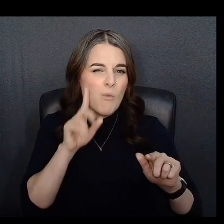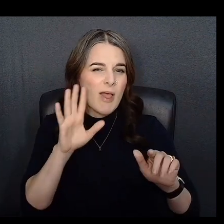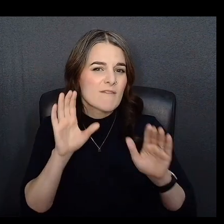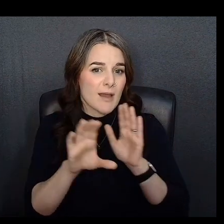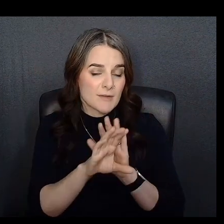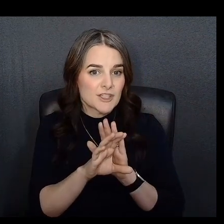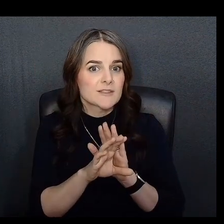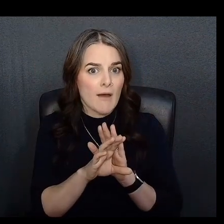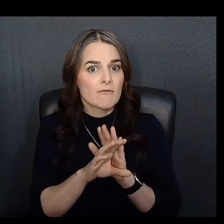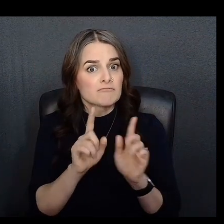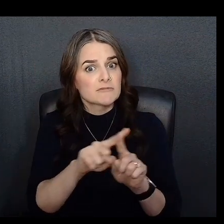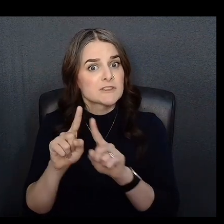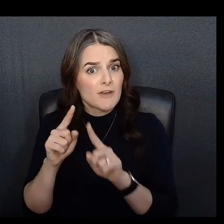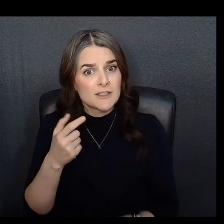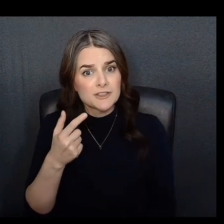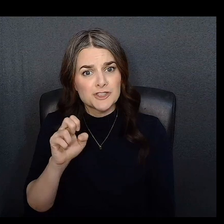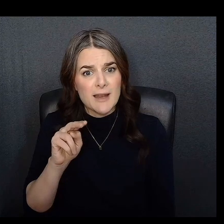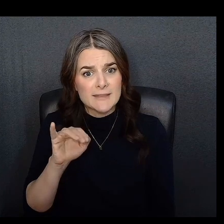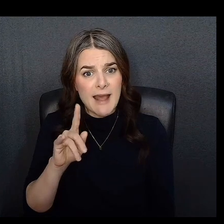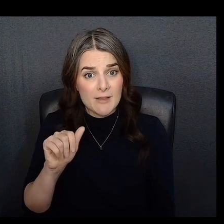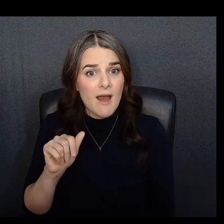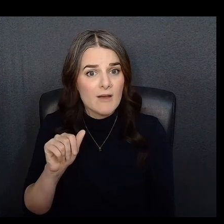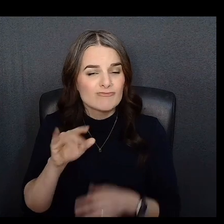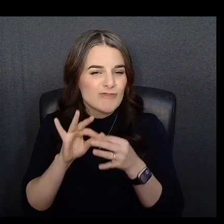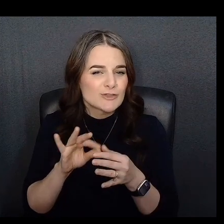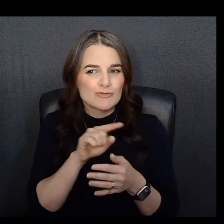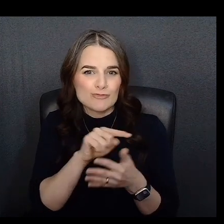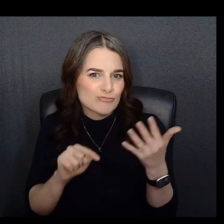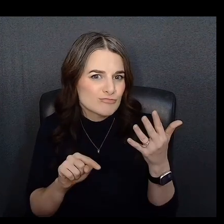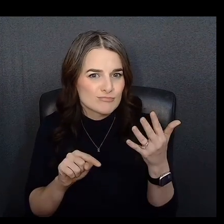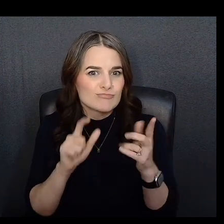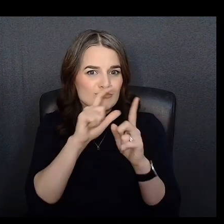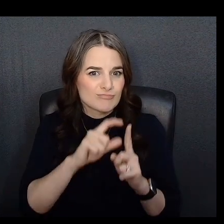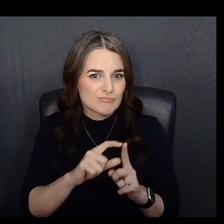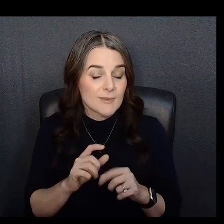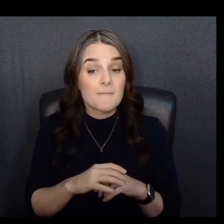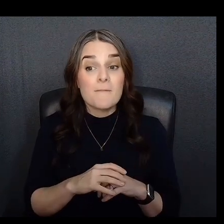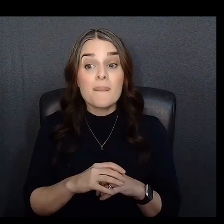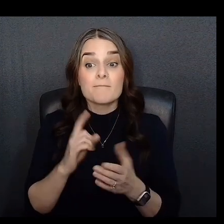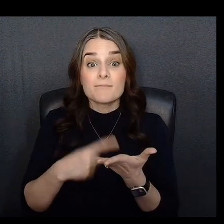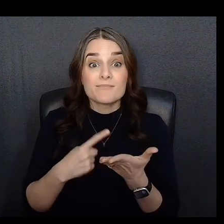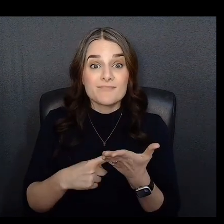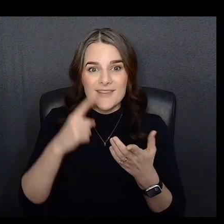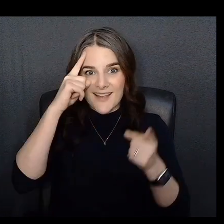So when we're looking at consent in healthy relationships, here on the slide is an example from TouchChat,